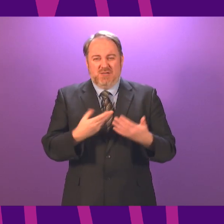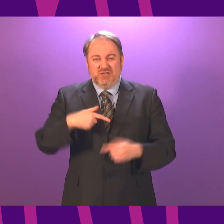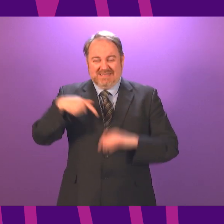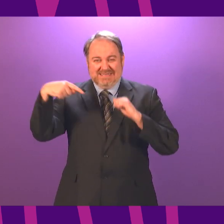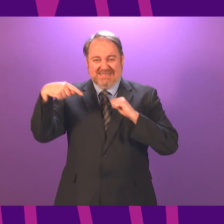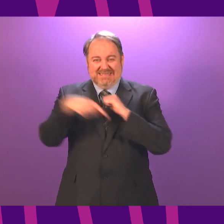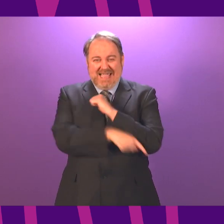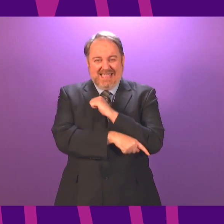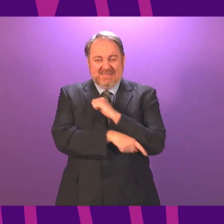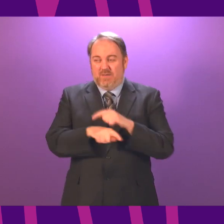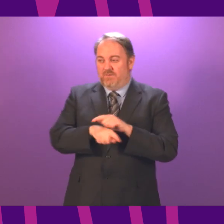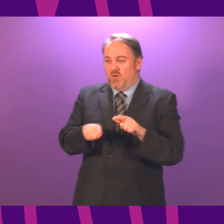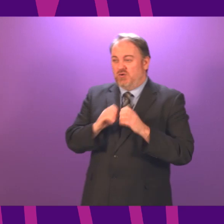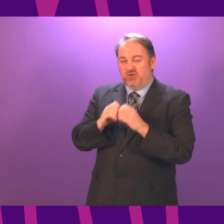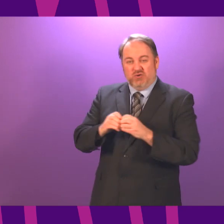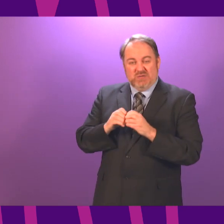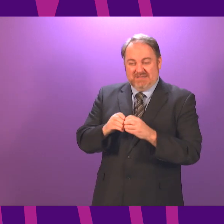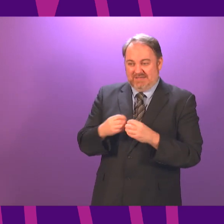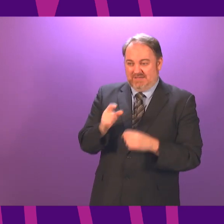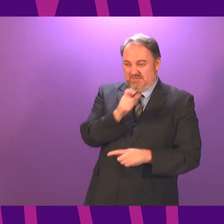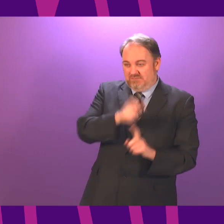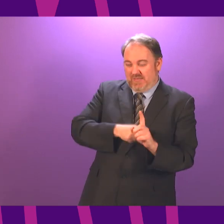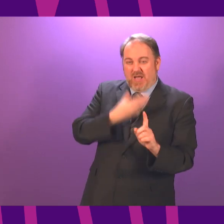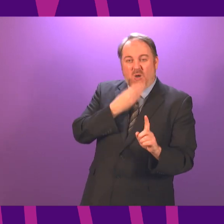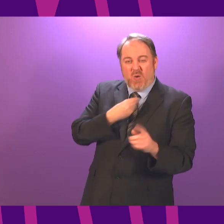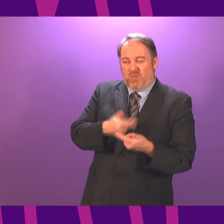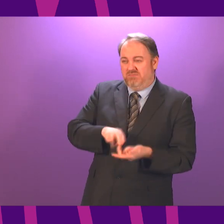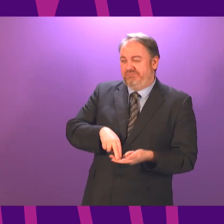which have been made worse by the pandemic. What support will the Scottish Government offer now